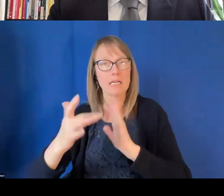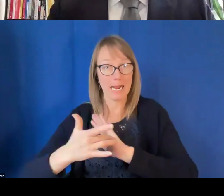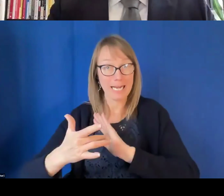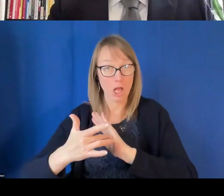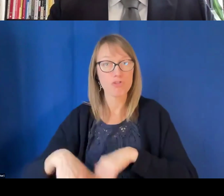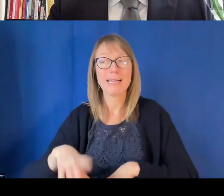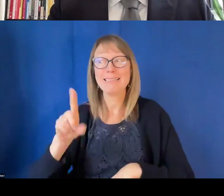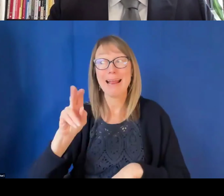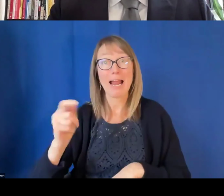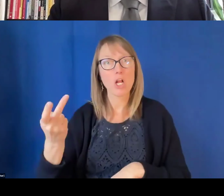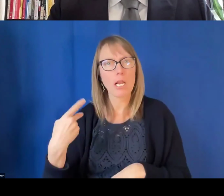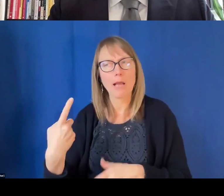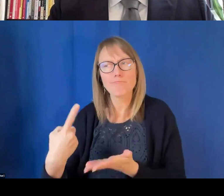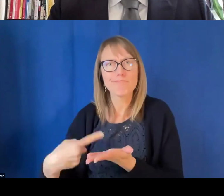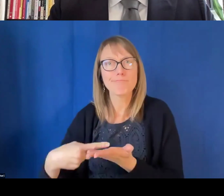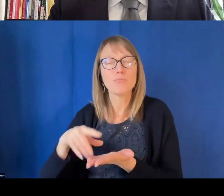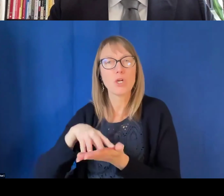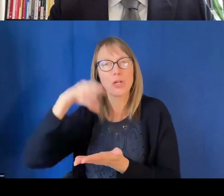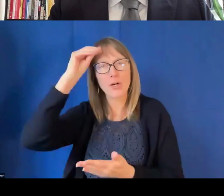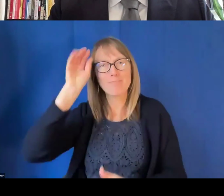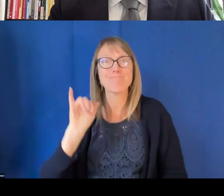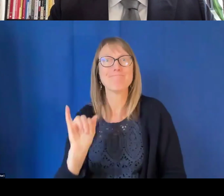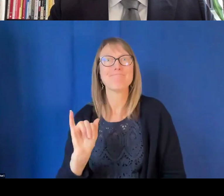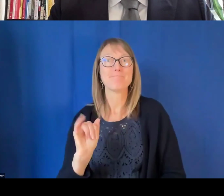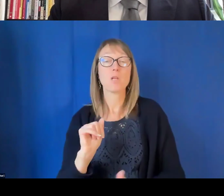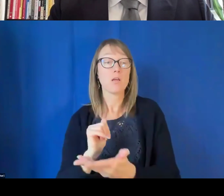that people with disabilities, particularly those